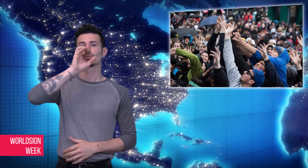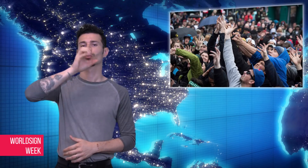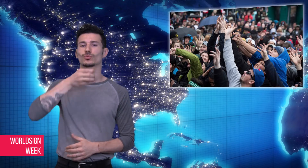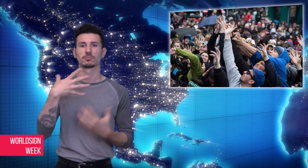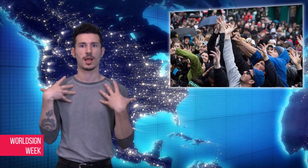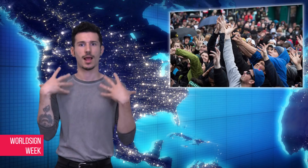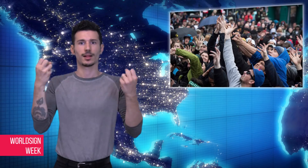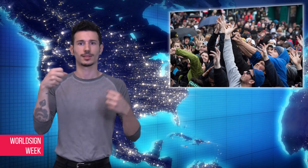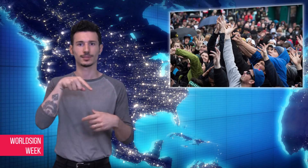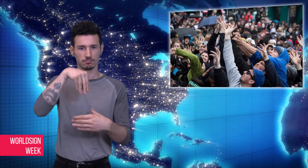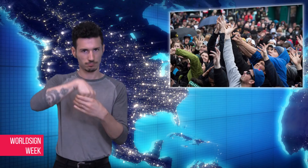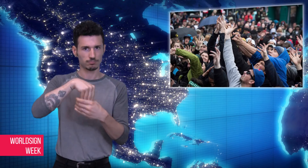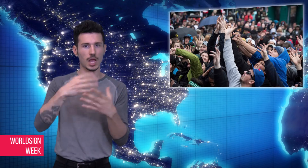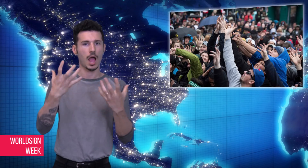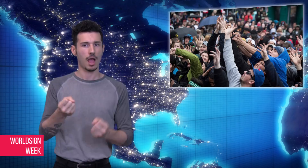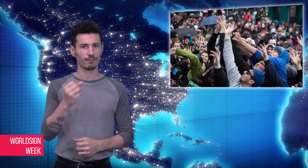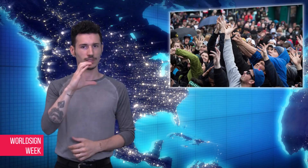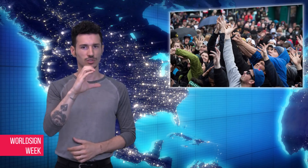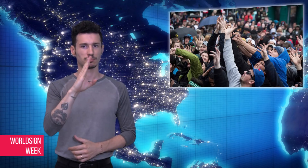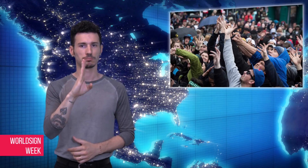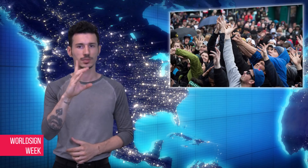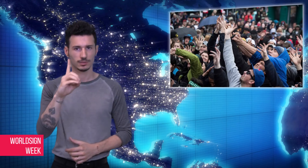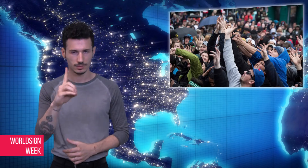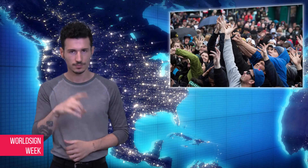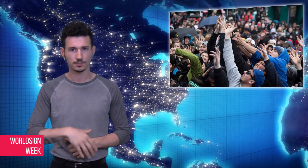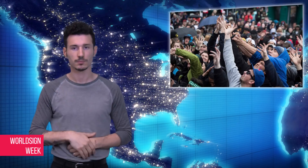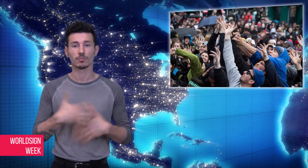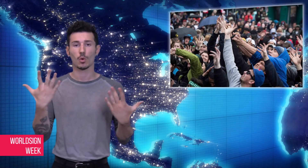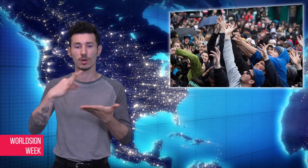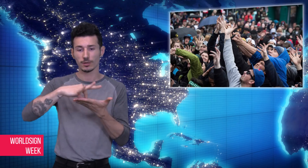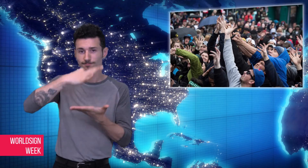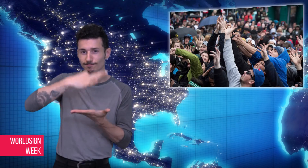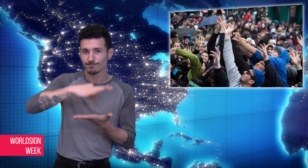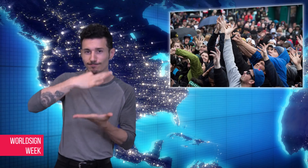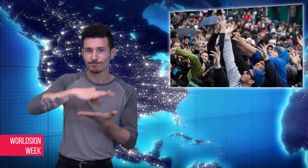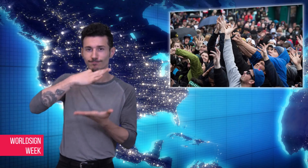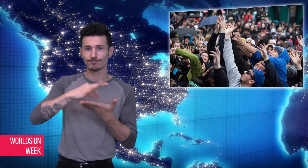body oil, and other applications. It